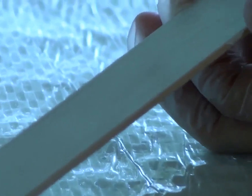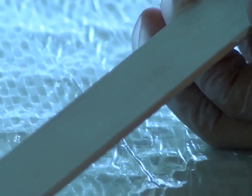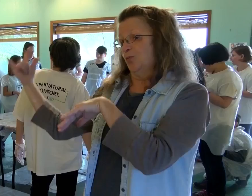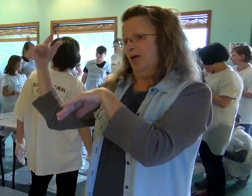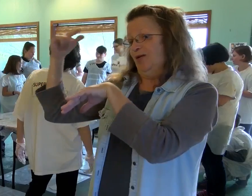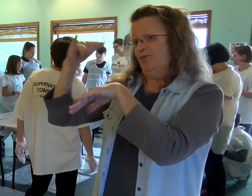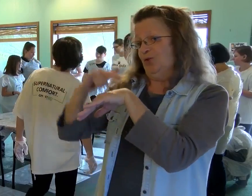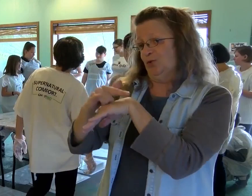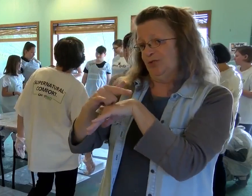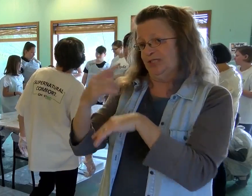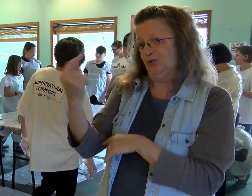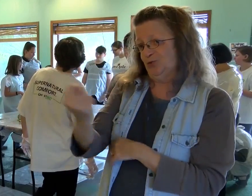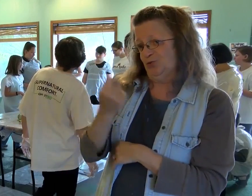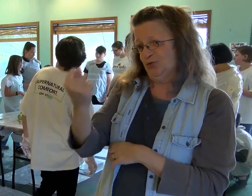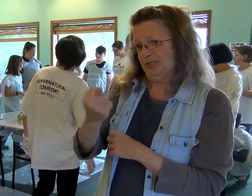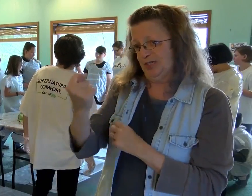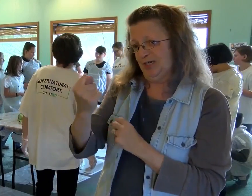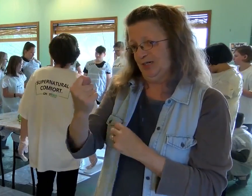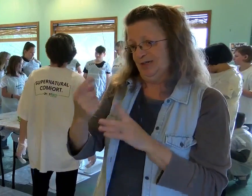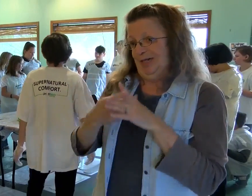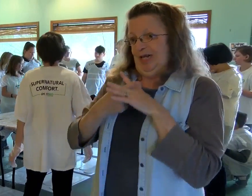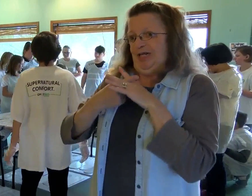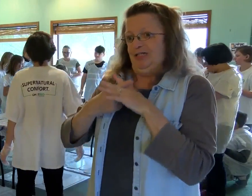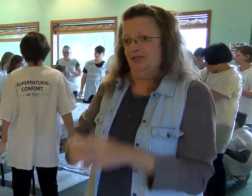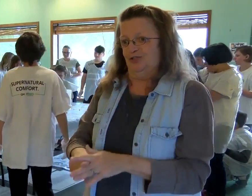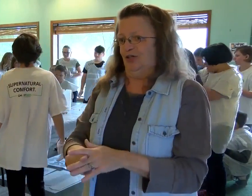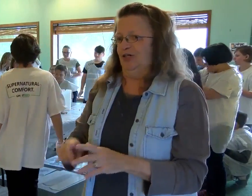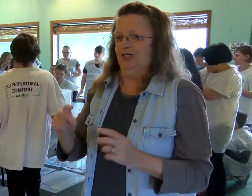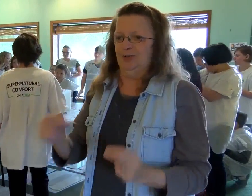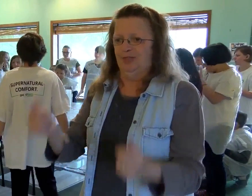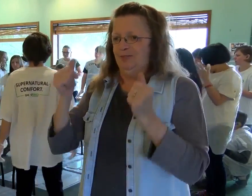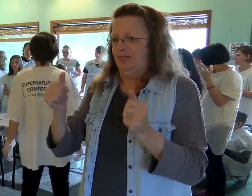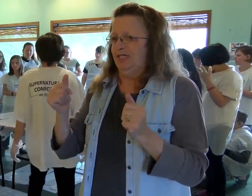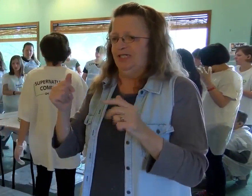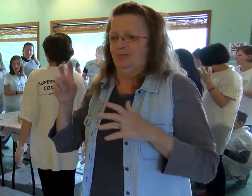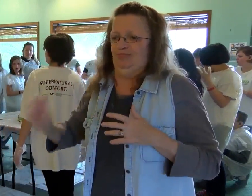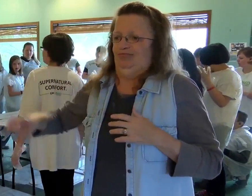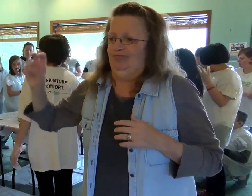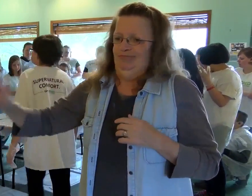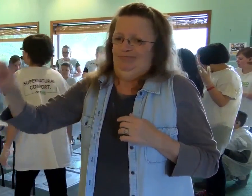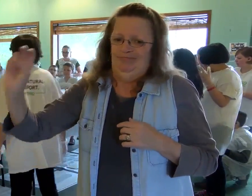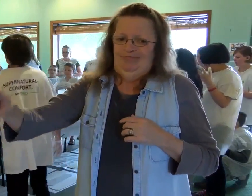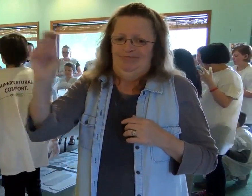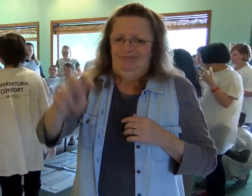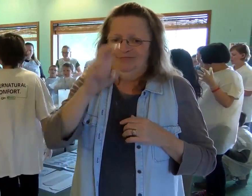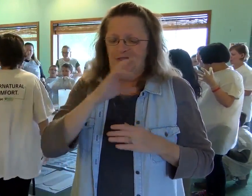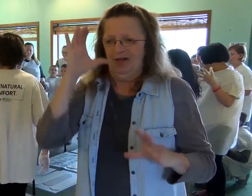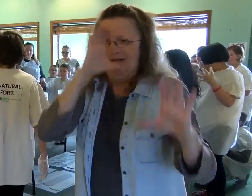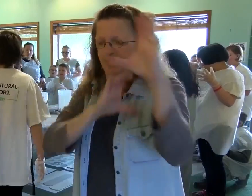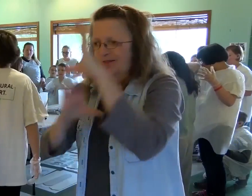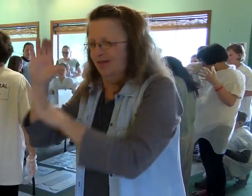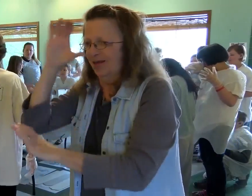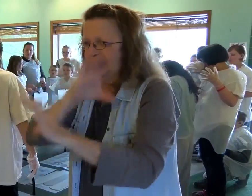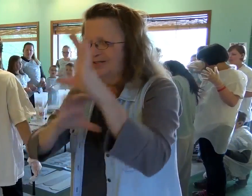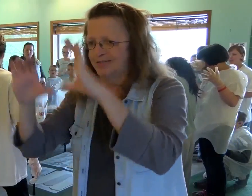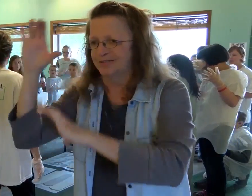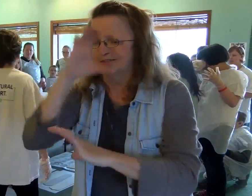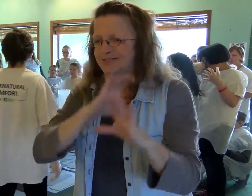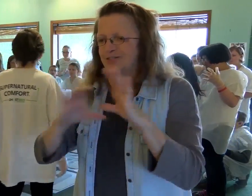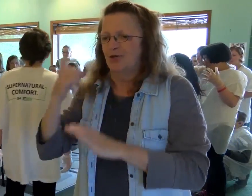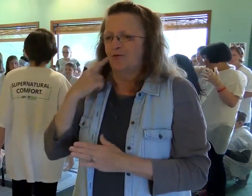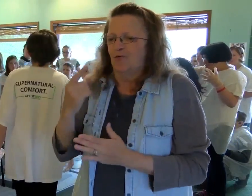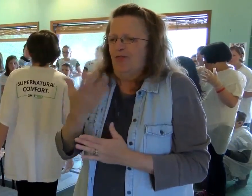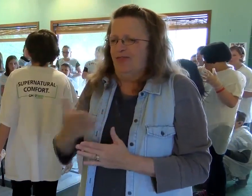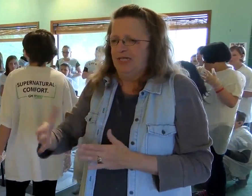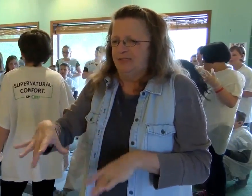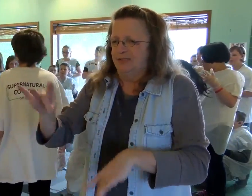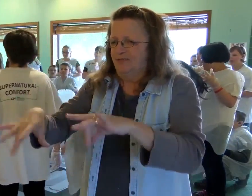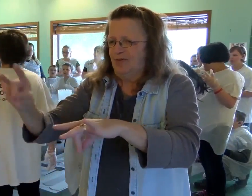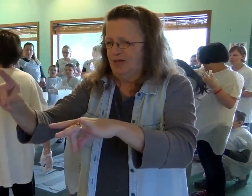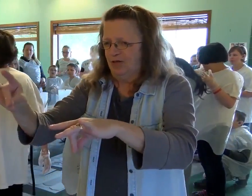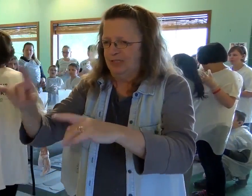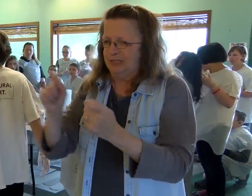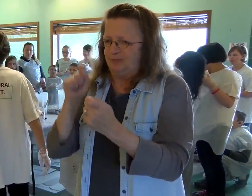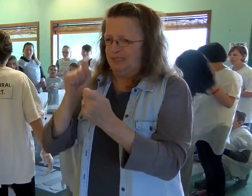SCULPTURE} {"WHEN I FLEW IN ON TUESDAY, I STARTED ADMITTEDLY GO ALL OVER THE PLACE, SEARCHING FOR THINGS THAT SPECIFICALLY I FELT WOULD FIT WELL VISUALLY FOR THIS